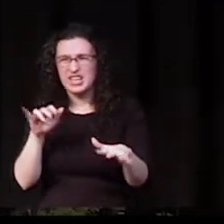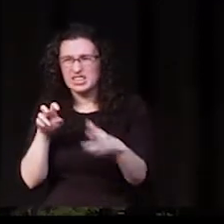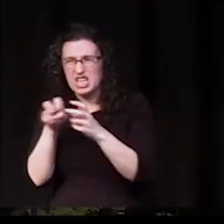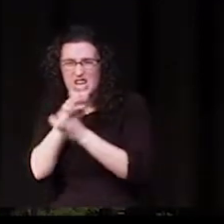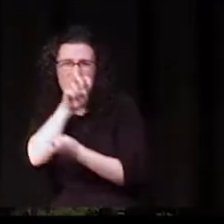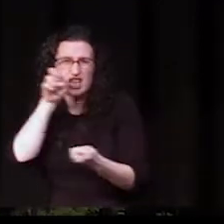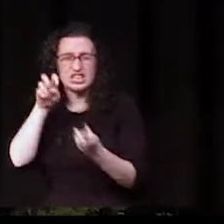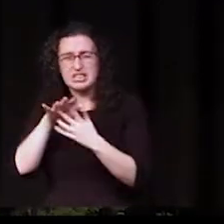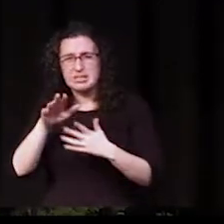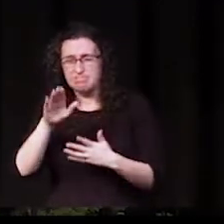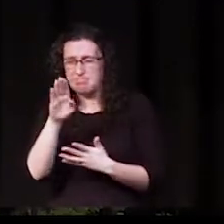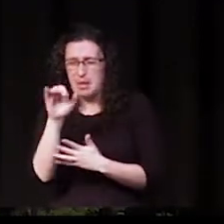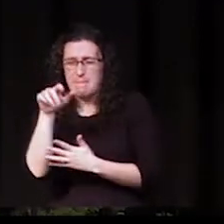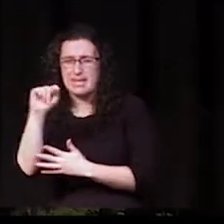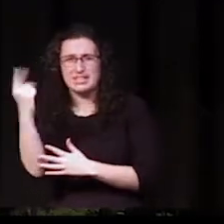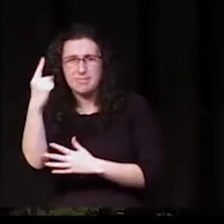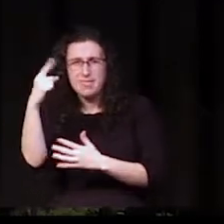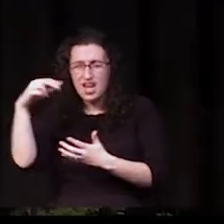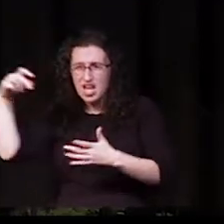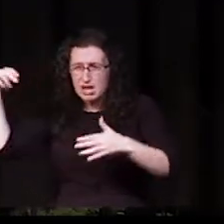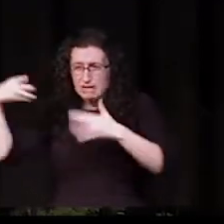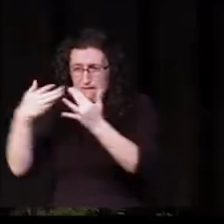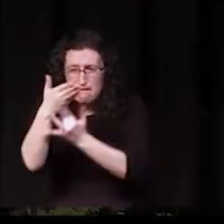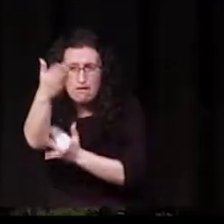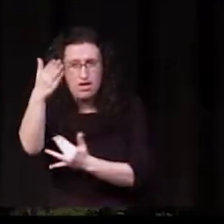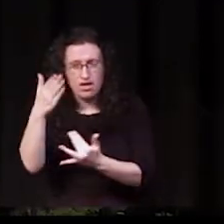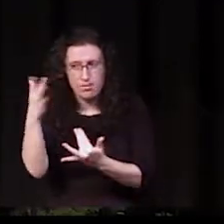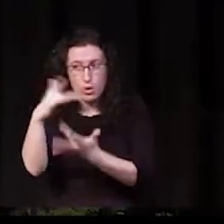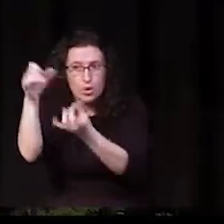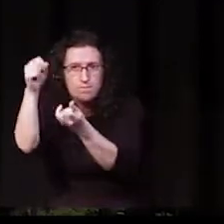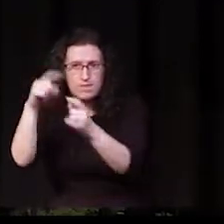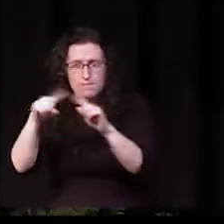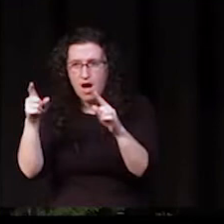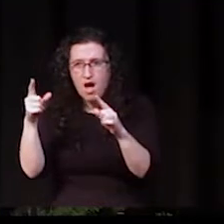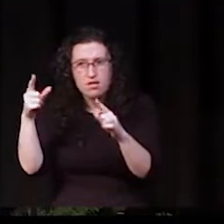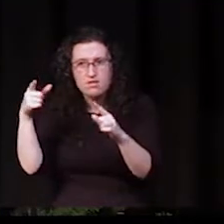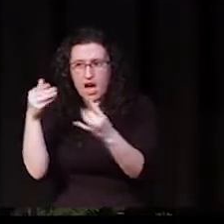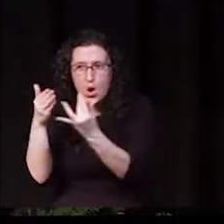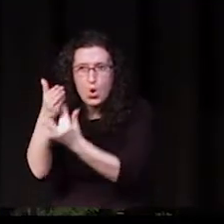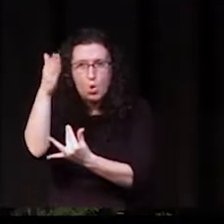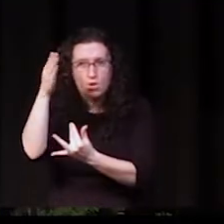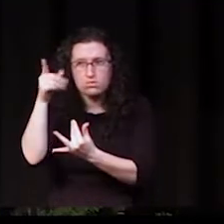disappeared, but what kept coming through the slit in the atmosphere was this mist, this fog,